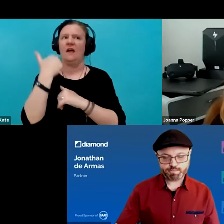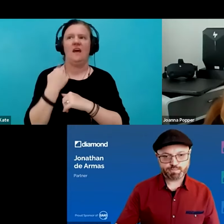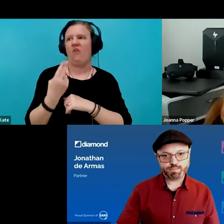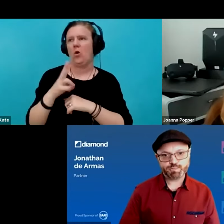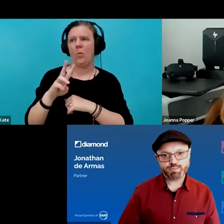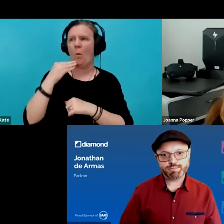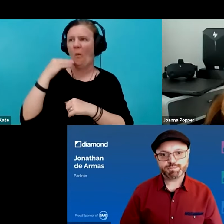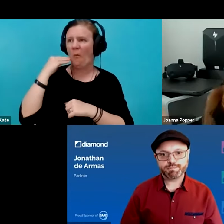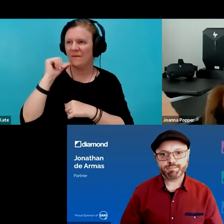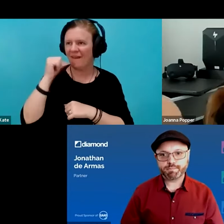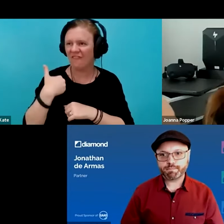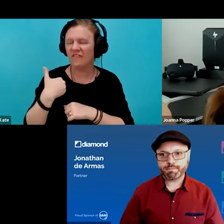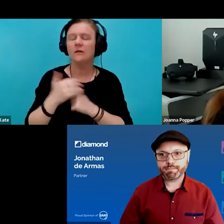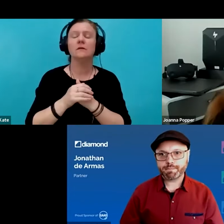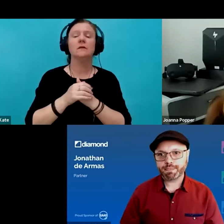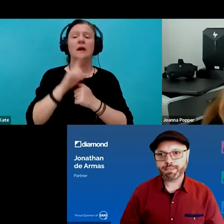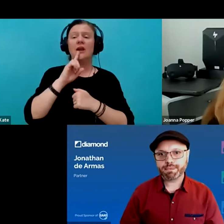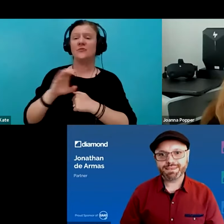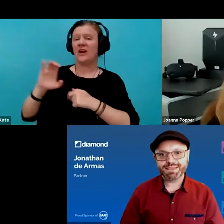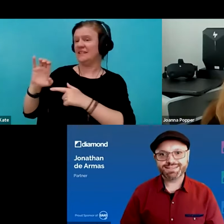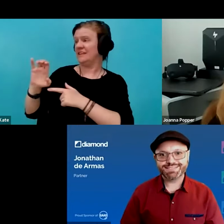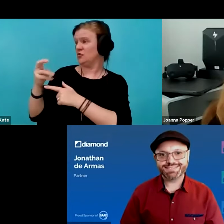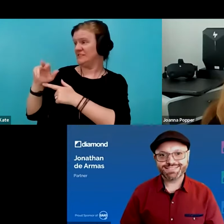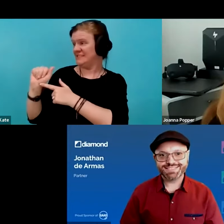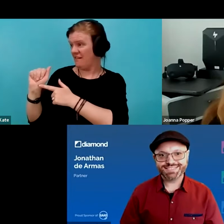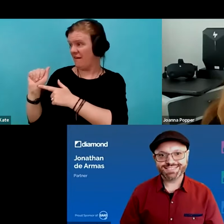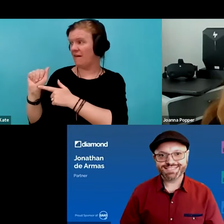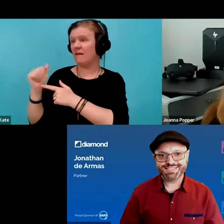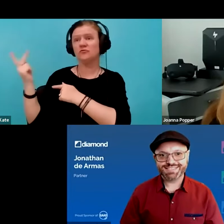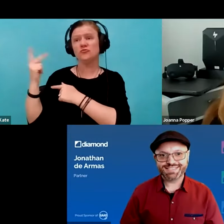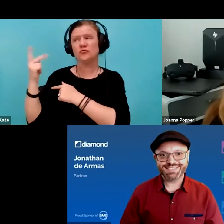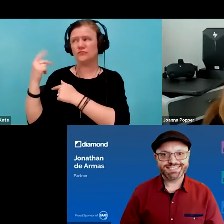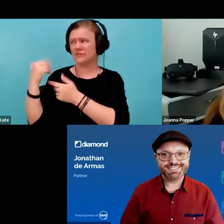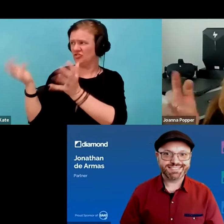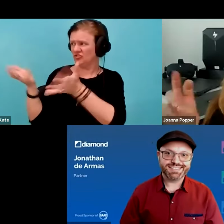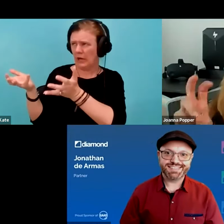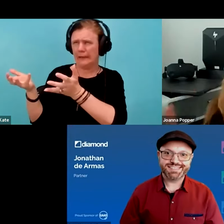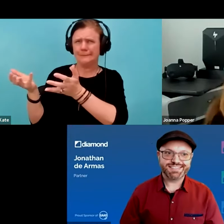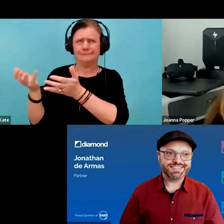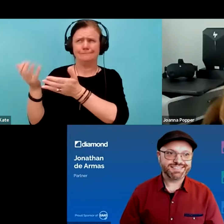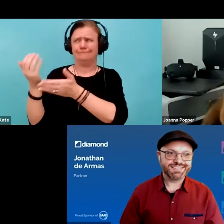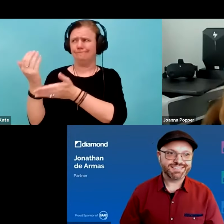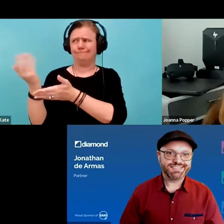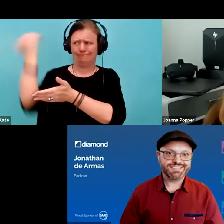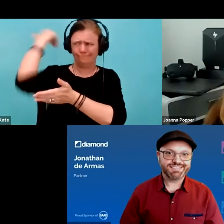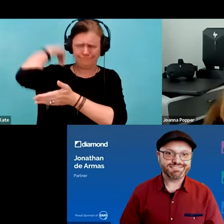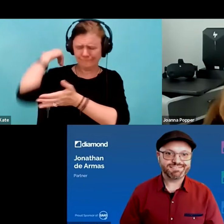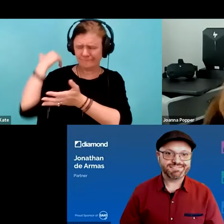Joanna Popper: And actually, Christina was one of the people that I had a call with I think that we, first we first met on